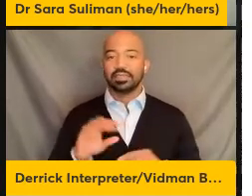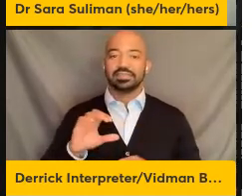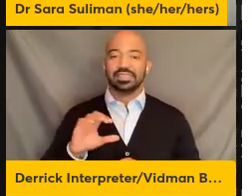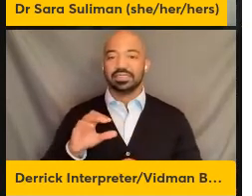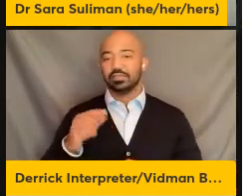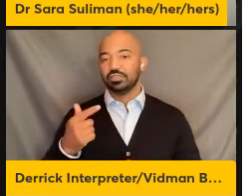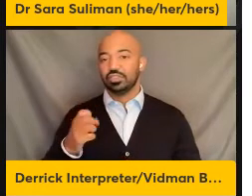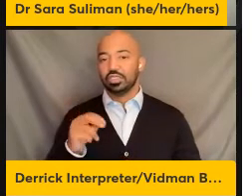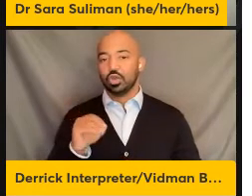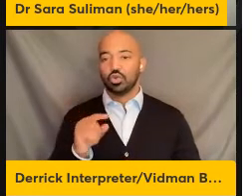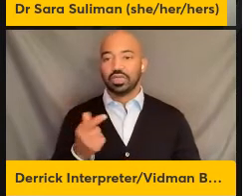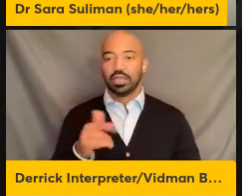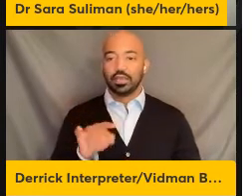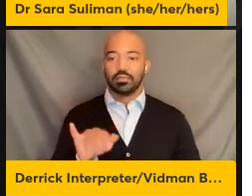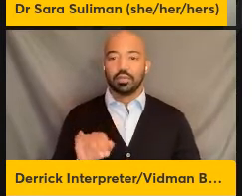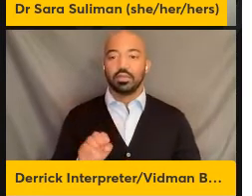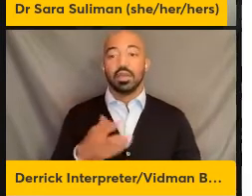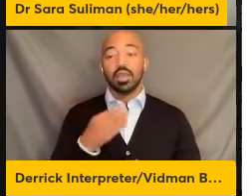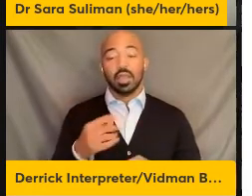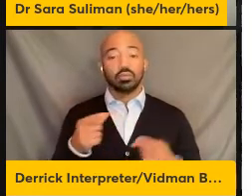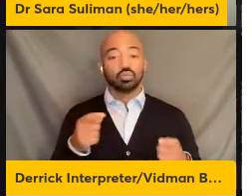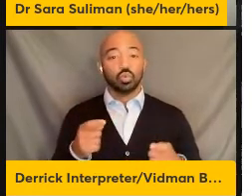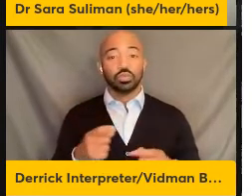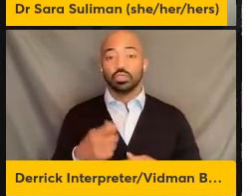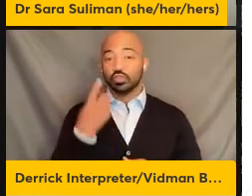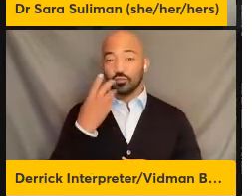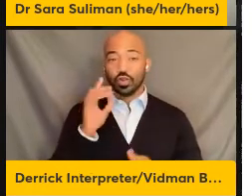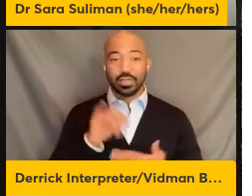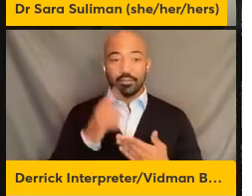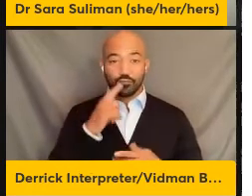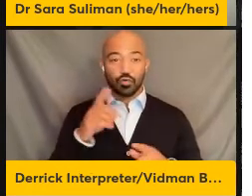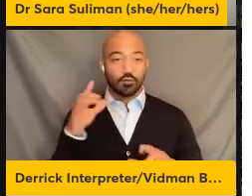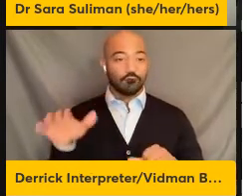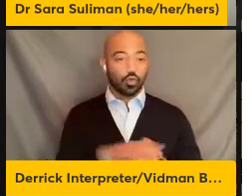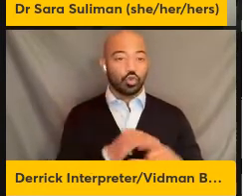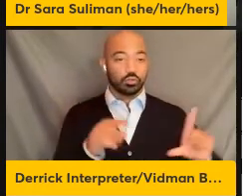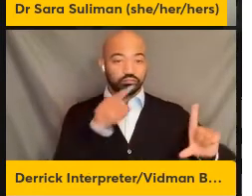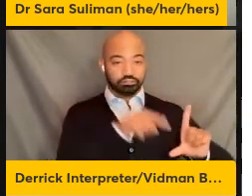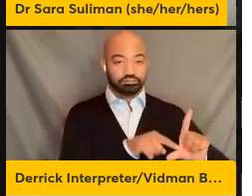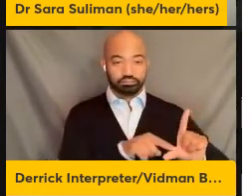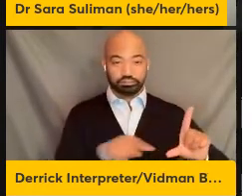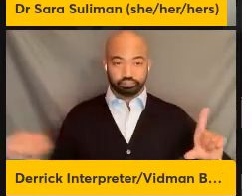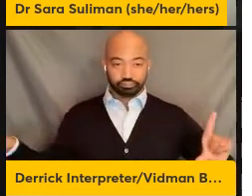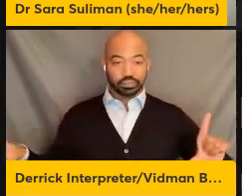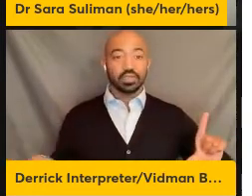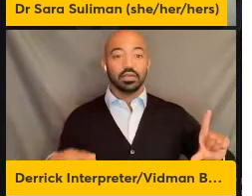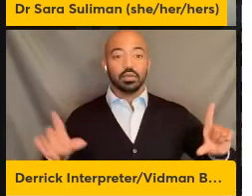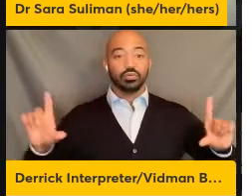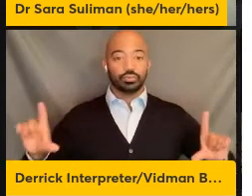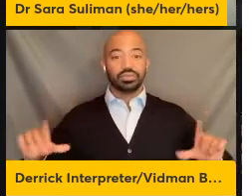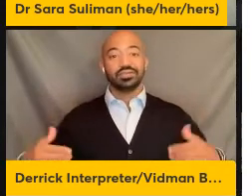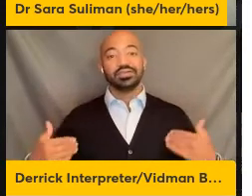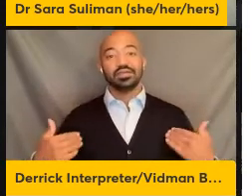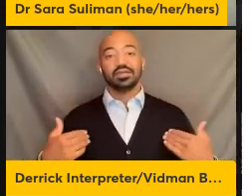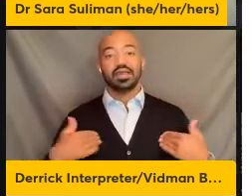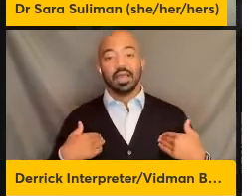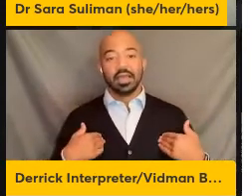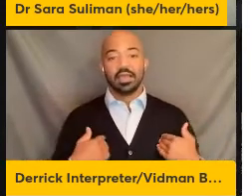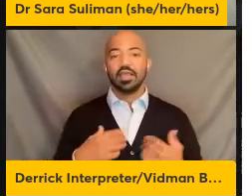controls. And you do this over the entire genome and identify genetic loci that are associated with higher risk of disease.